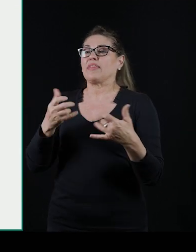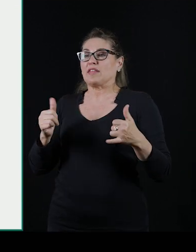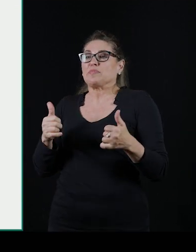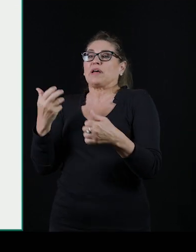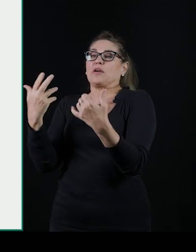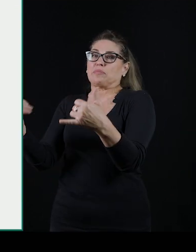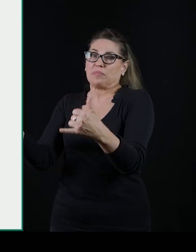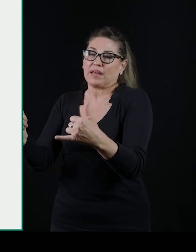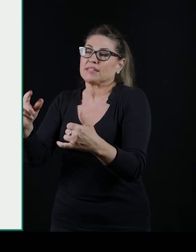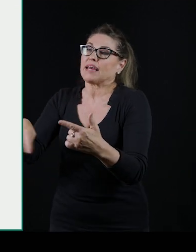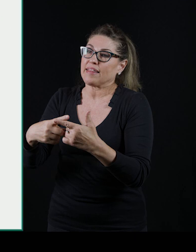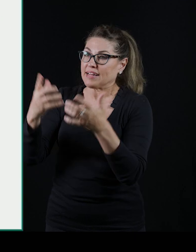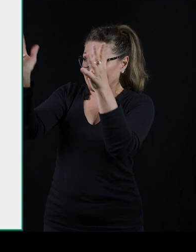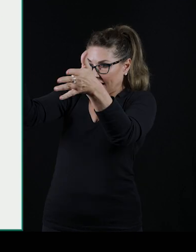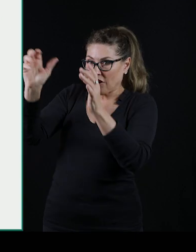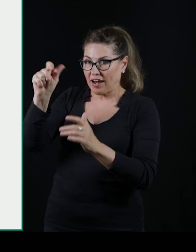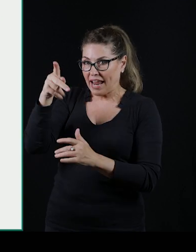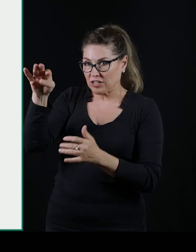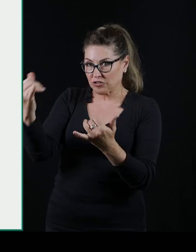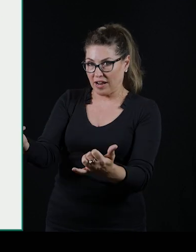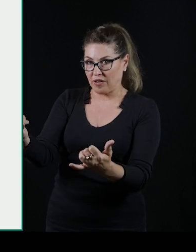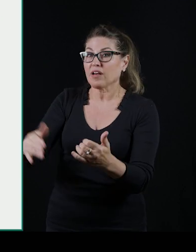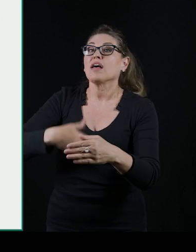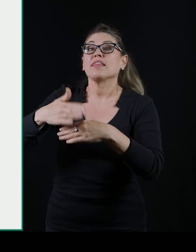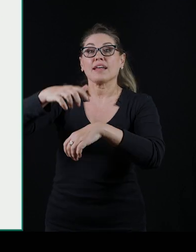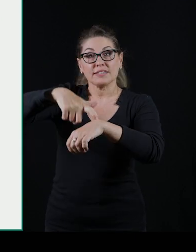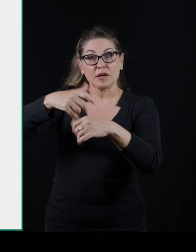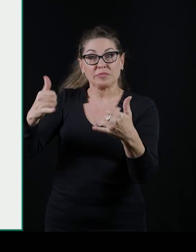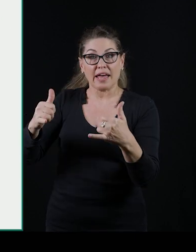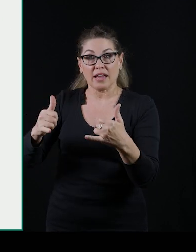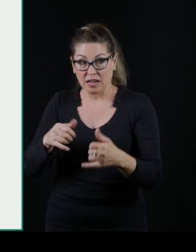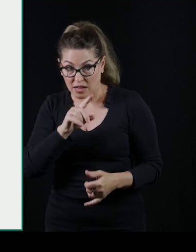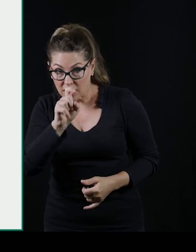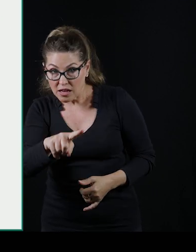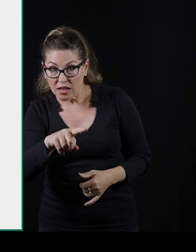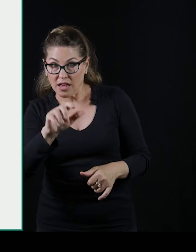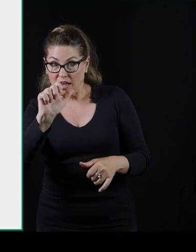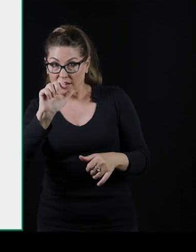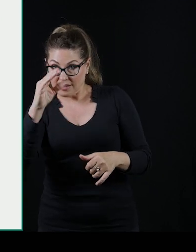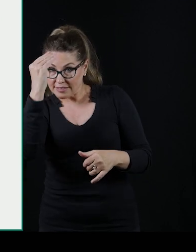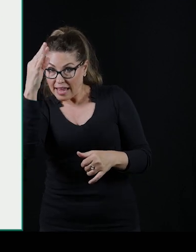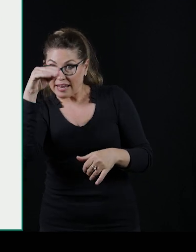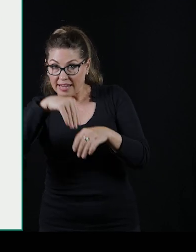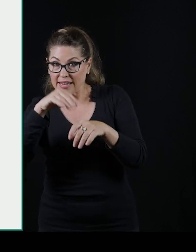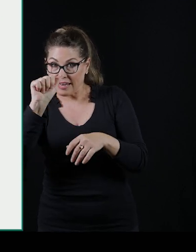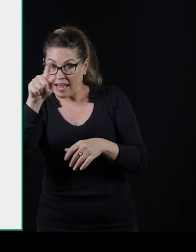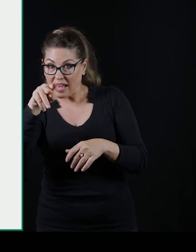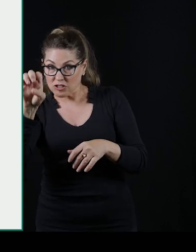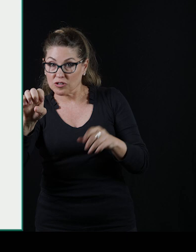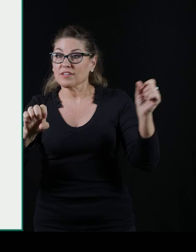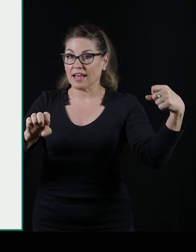And when they're all done, we put it in Azure Blob. Then the next time that player comes to play, we'll say is there data in Azure Blob? Yes, there is.